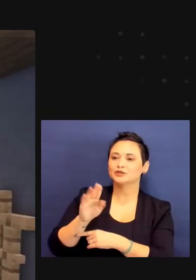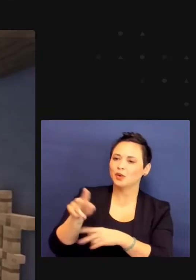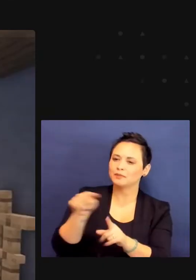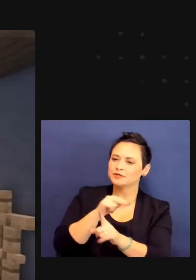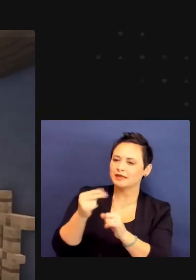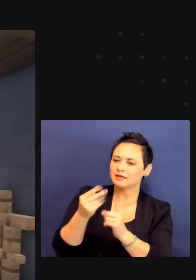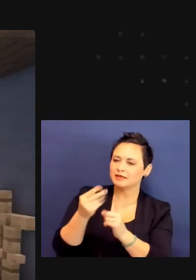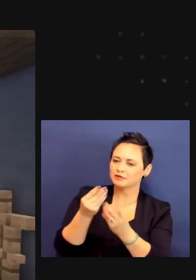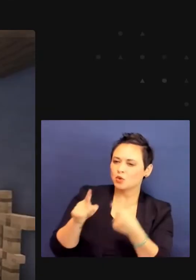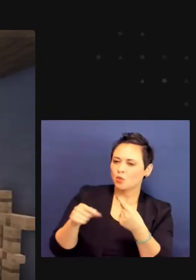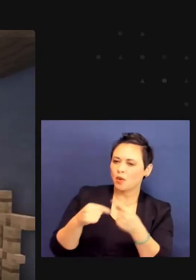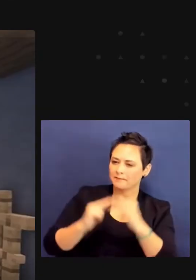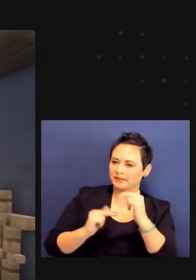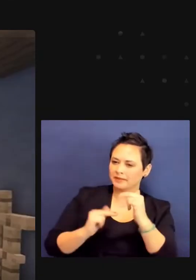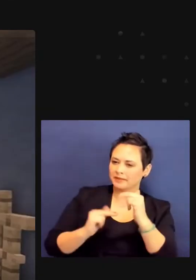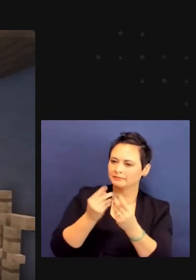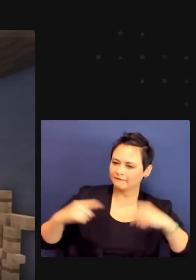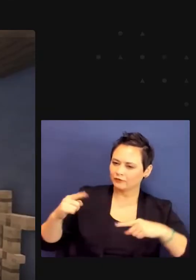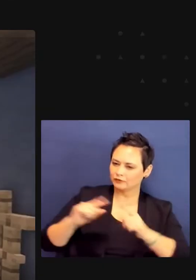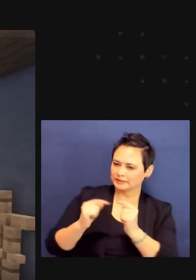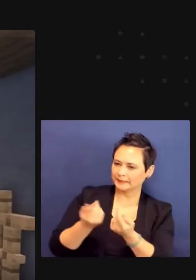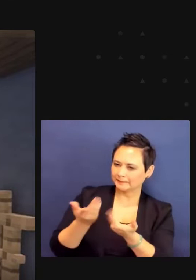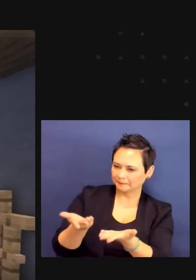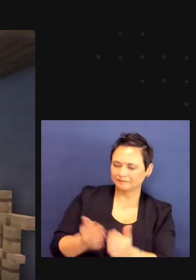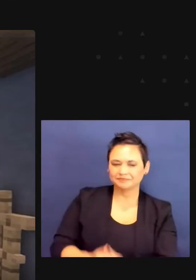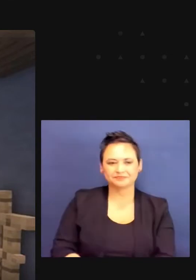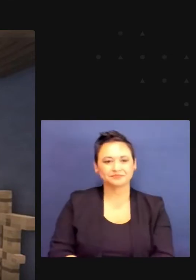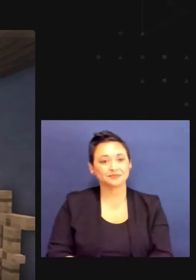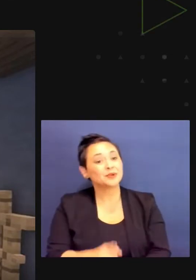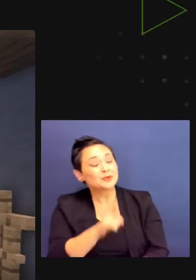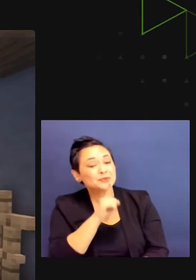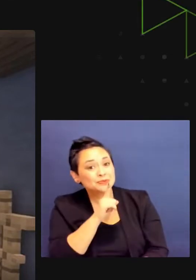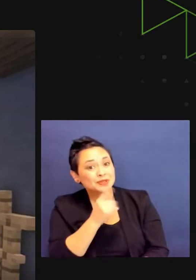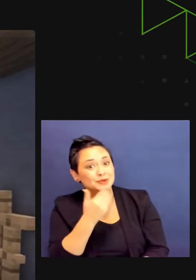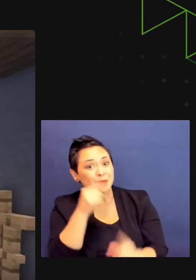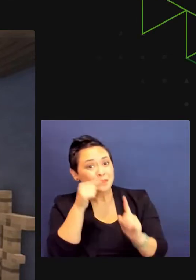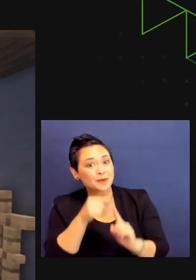Really great points, Mary. Someone much smarter than me came up